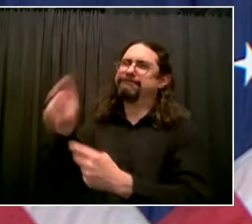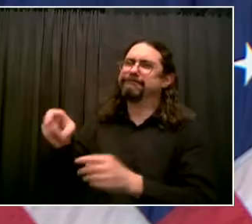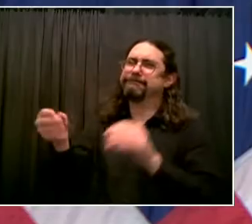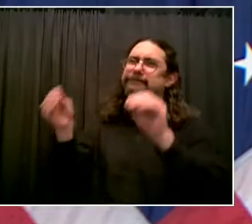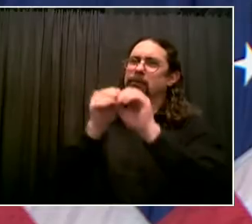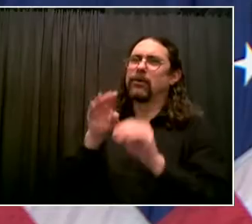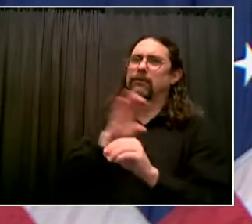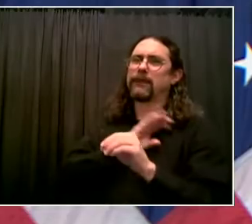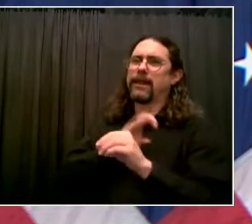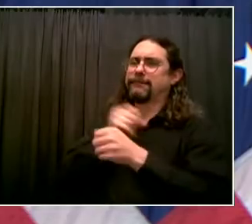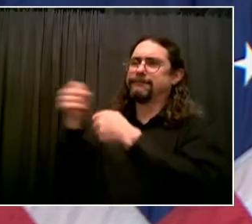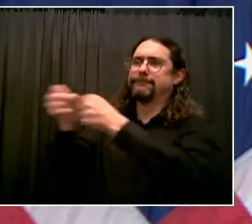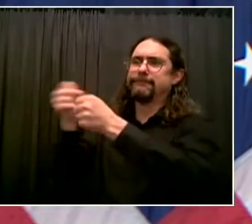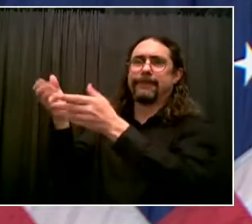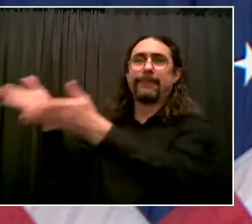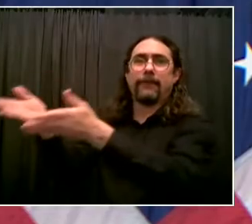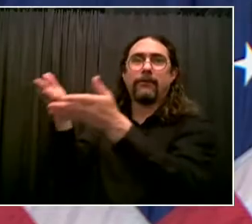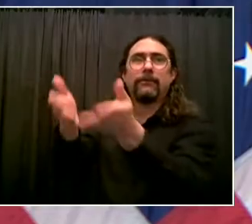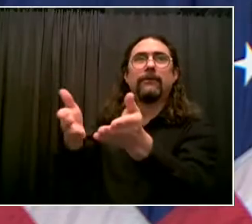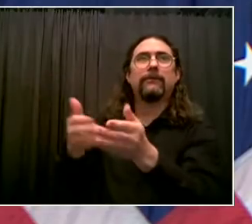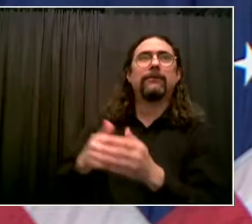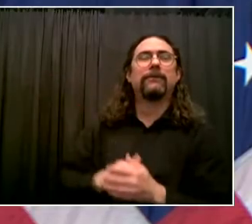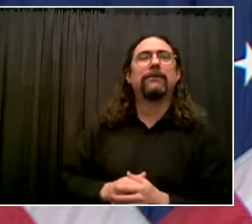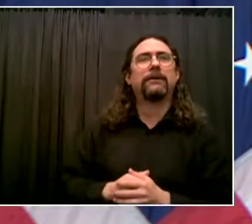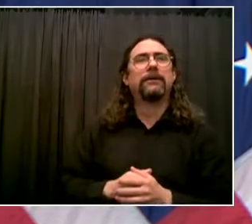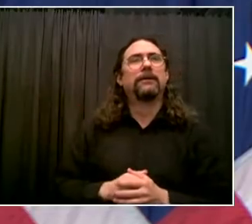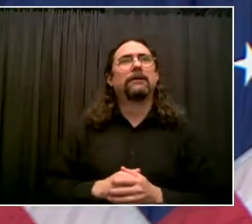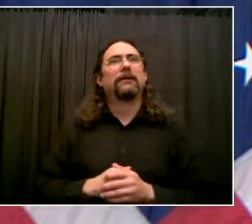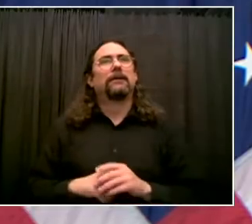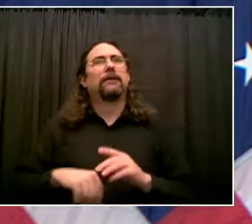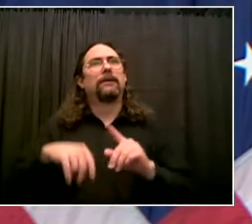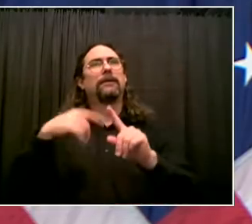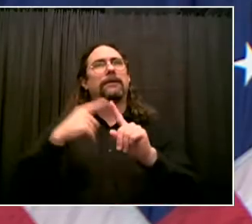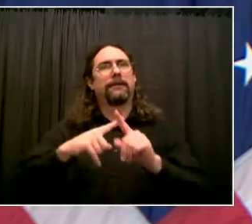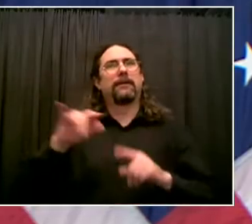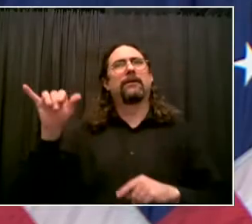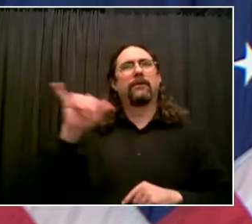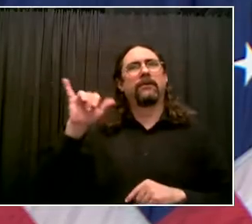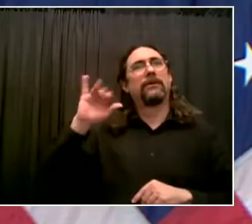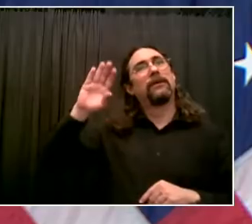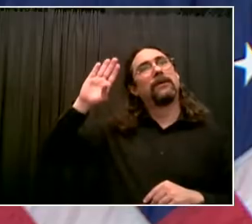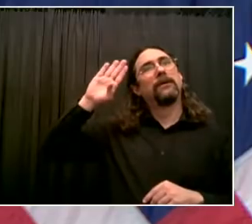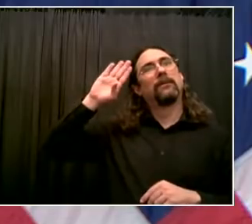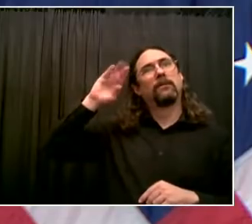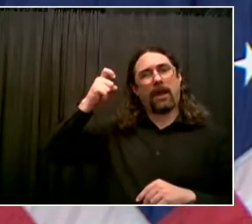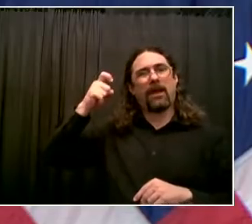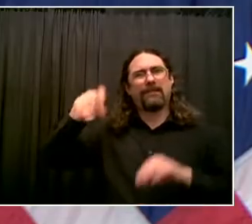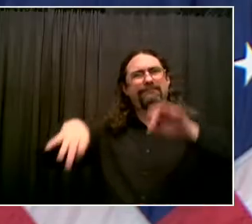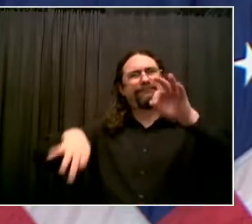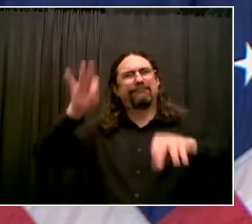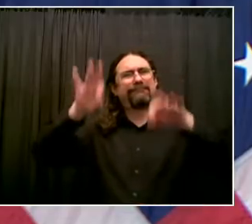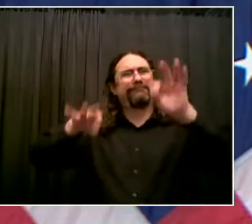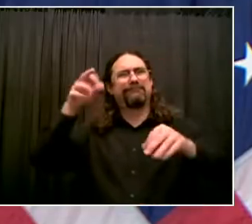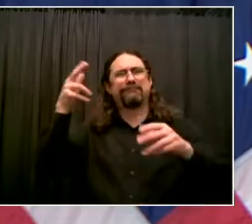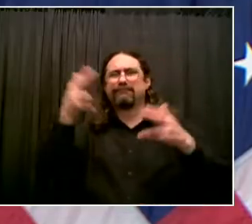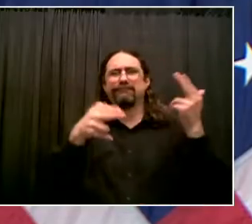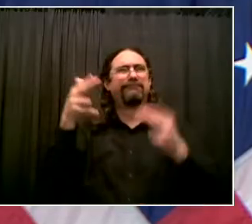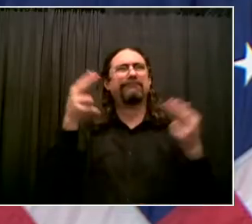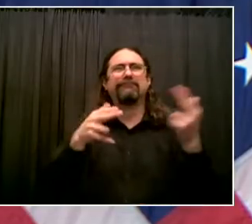BULK OF THE ALL OUT PERSONNEL, WE ARE ALSO SEEING A BIG SPIKE IN THE BRONX, SEVERAL